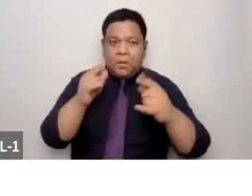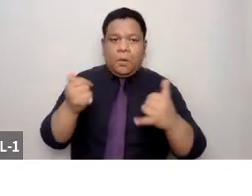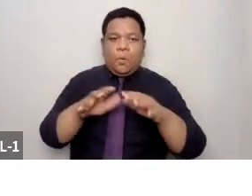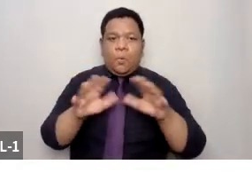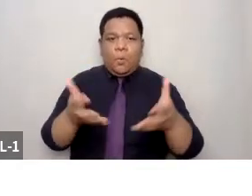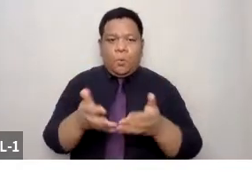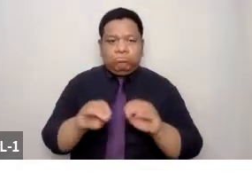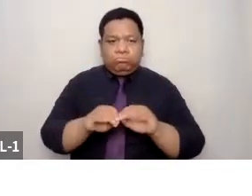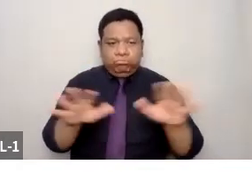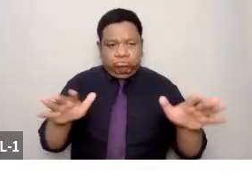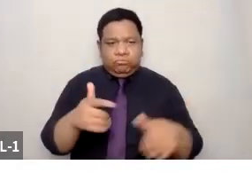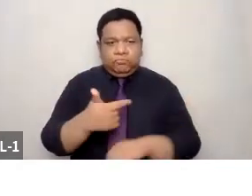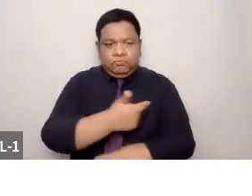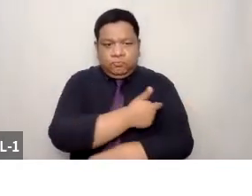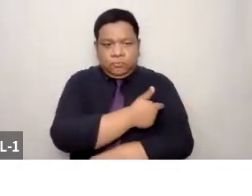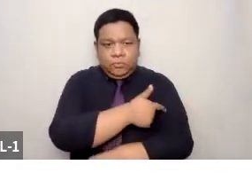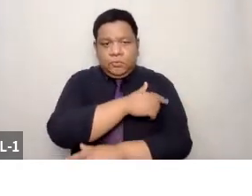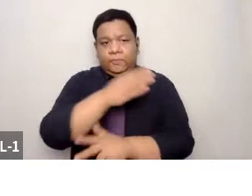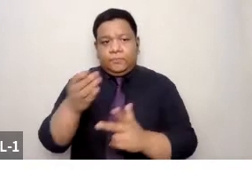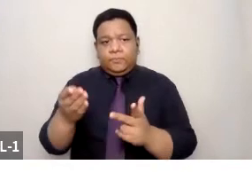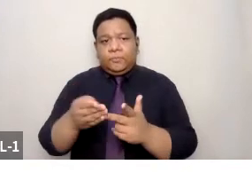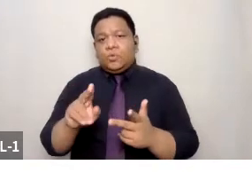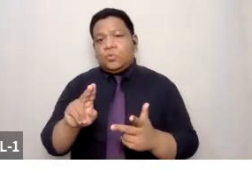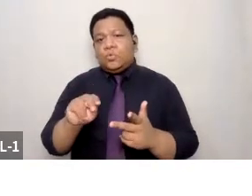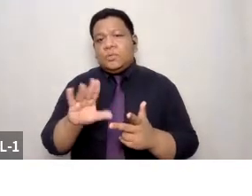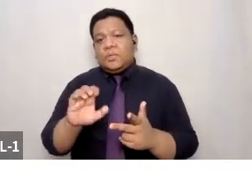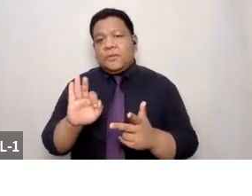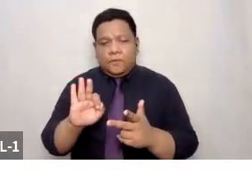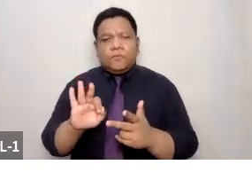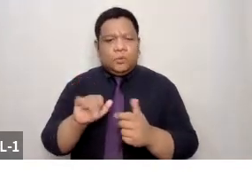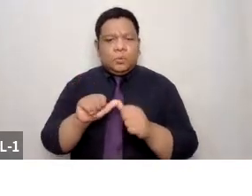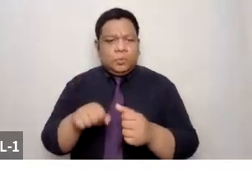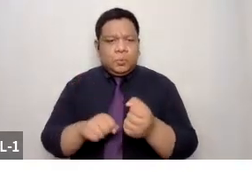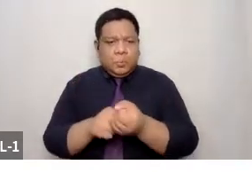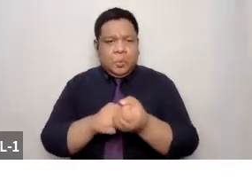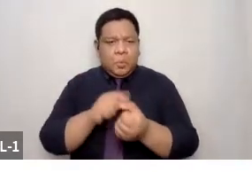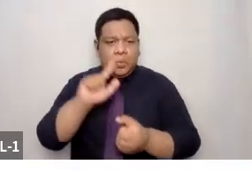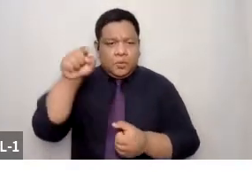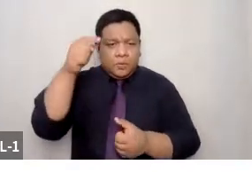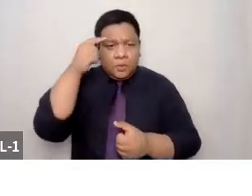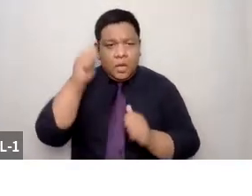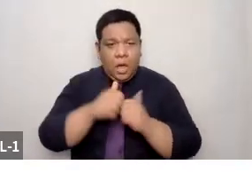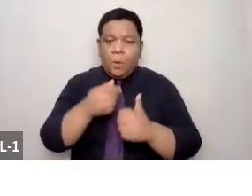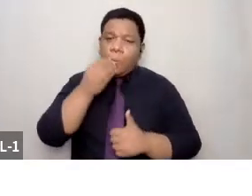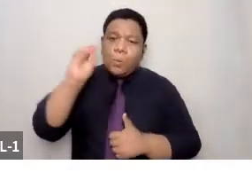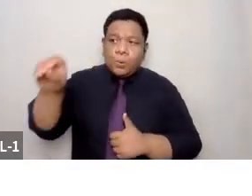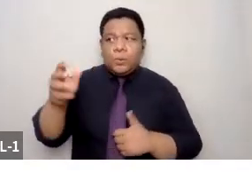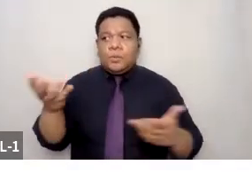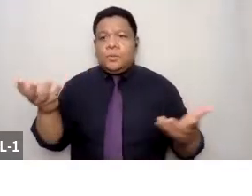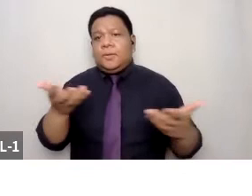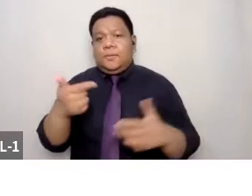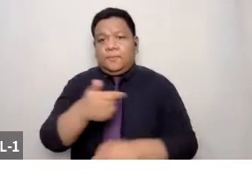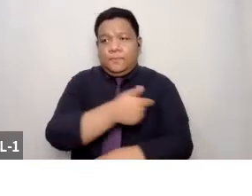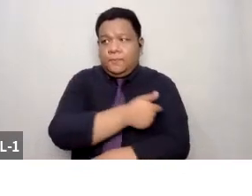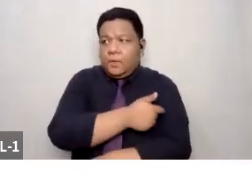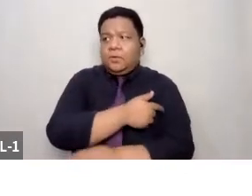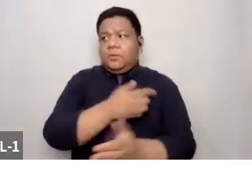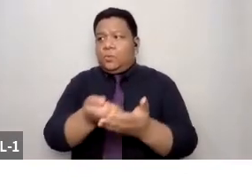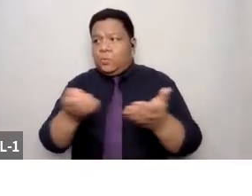UNICEF continues to support the government in procuring vaccines and the equipment needed for the vaccines.